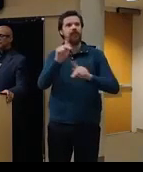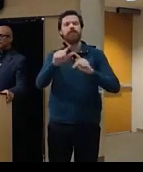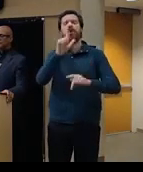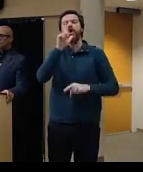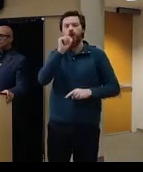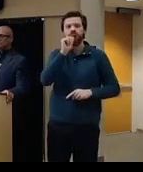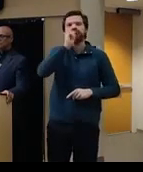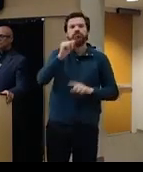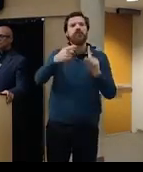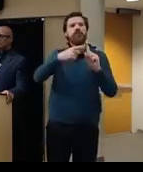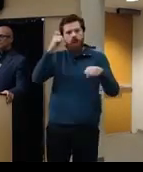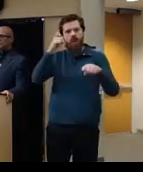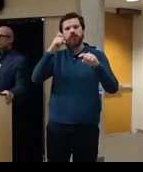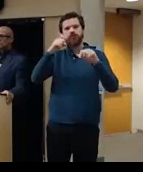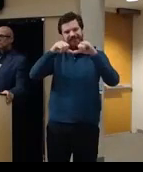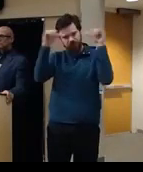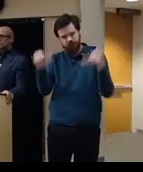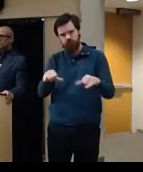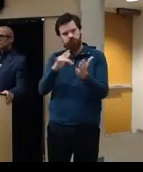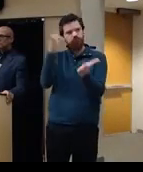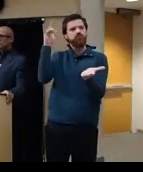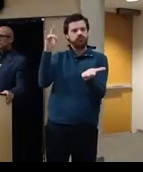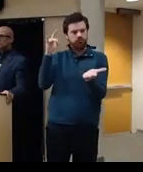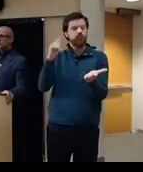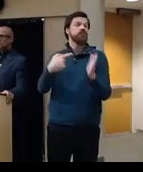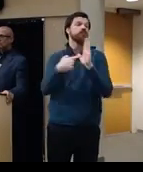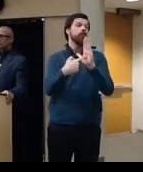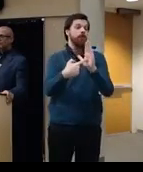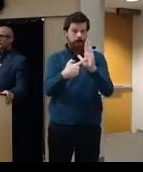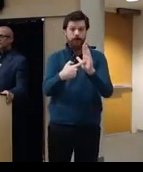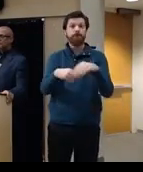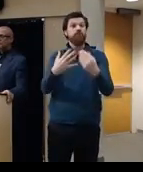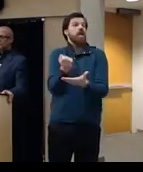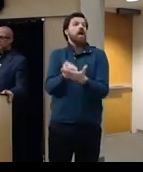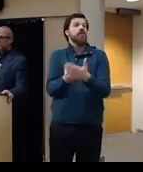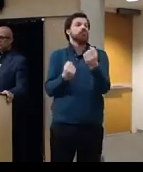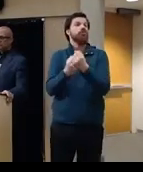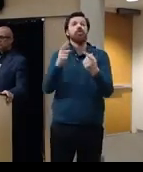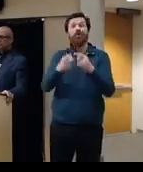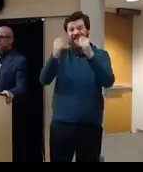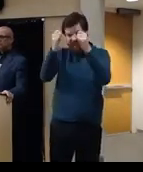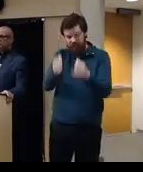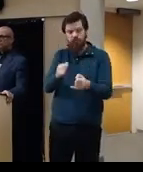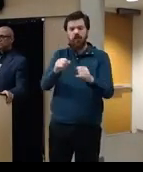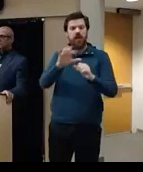abuses so for example they could provide economic support to Independent African organizations that